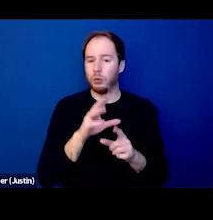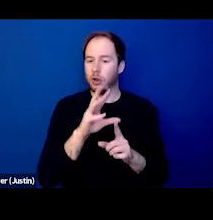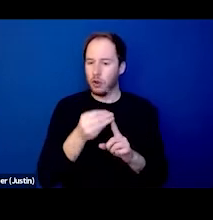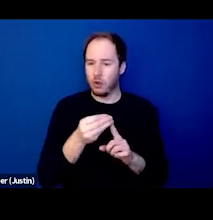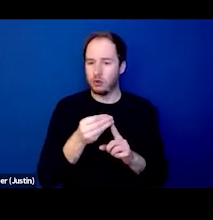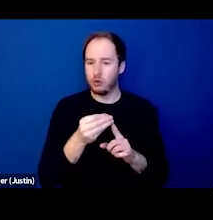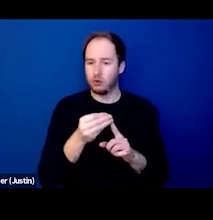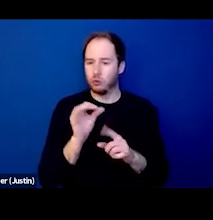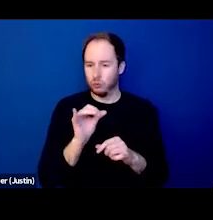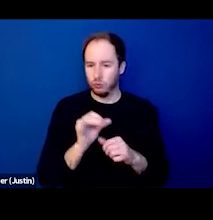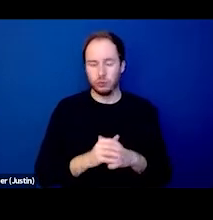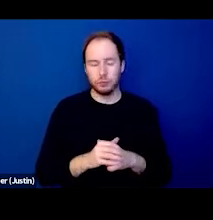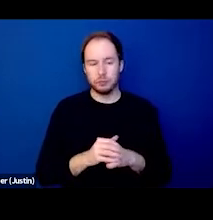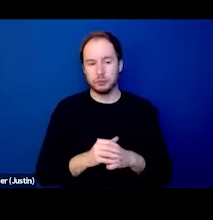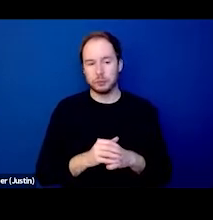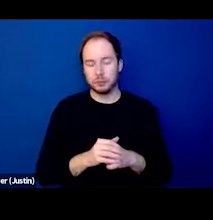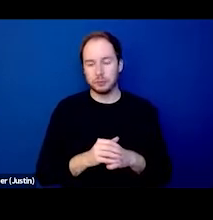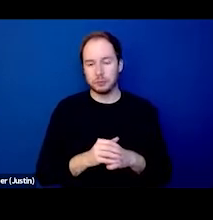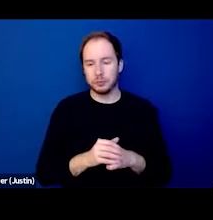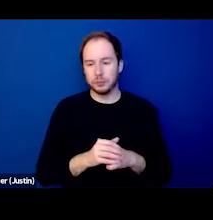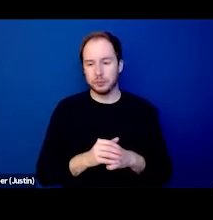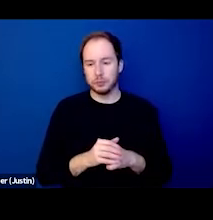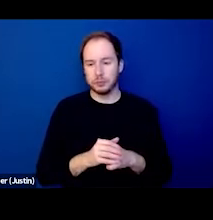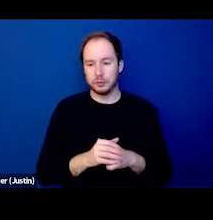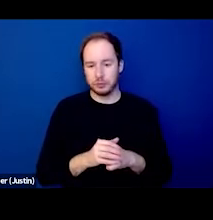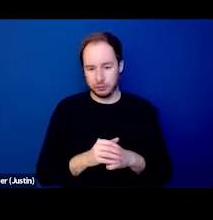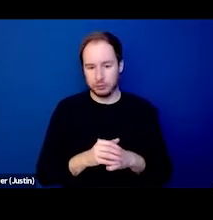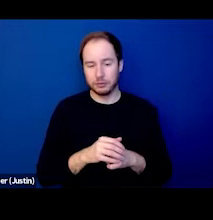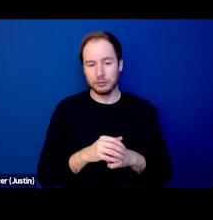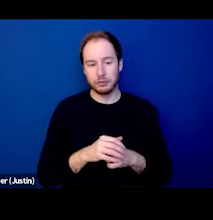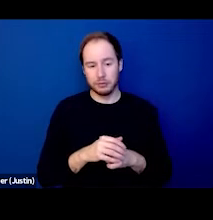So once you start the collaborative process